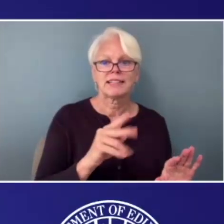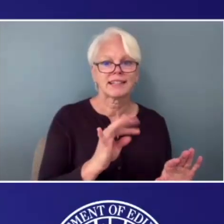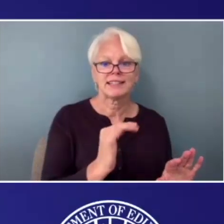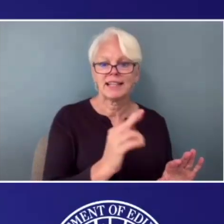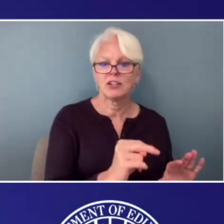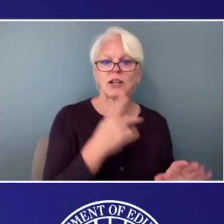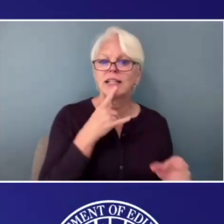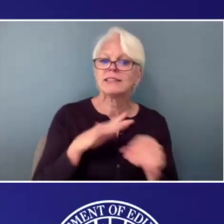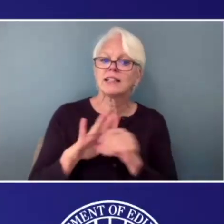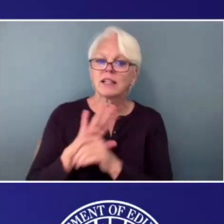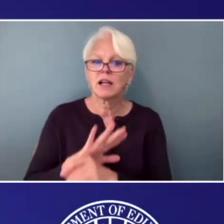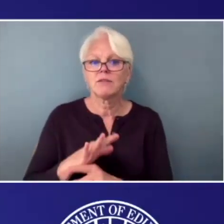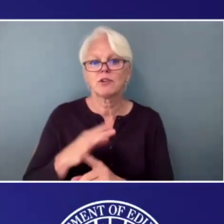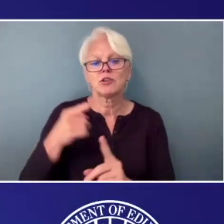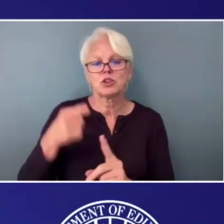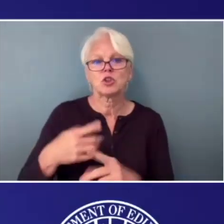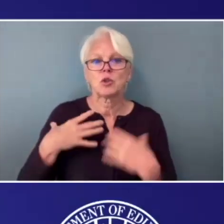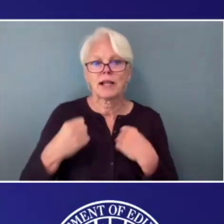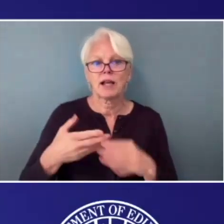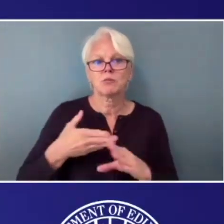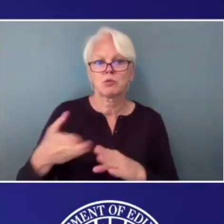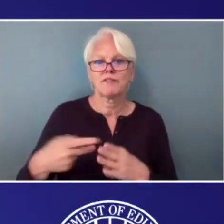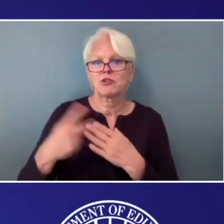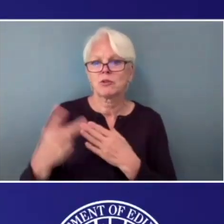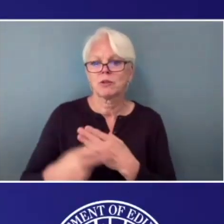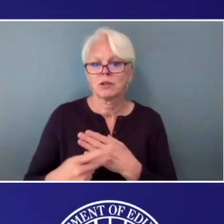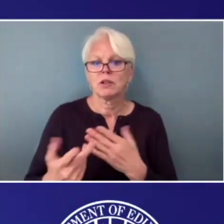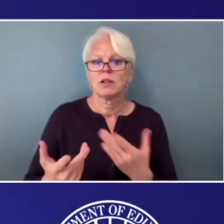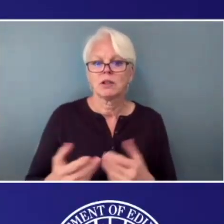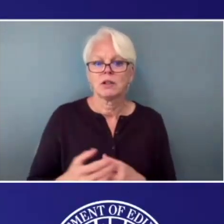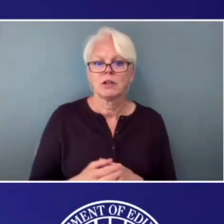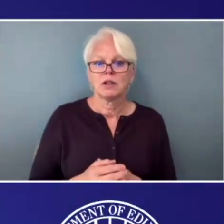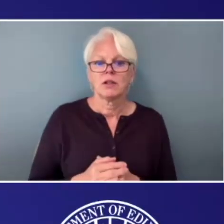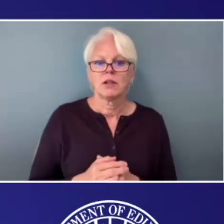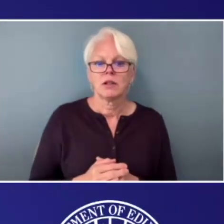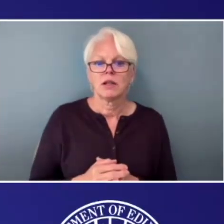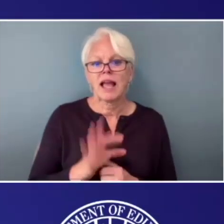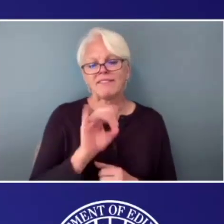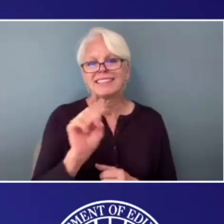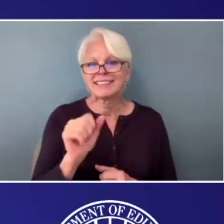programs. FSA handbook, I'm sorry. But that's information on our website.